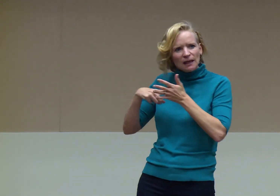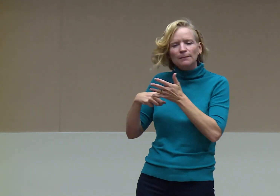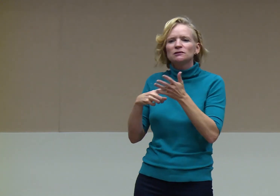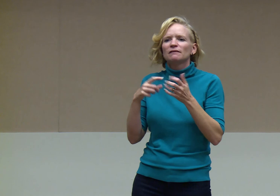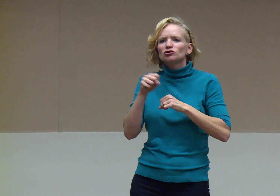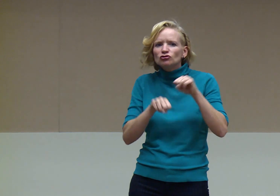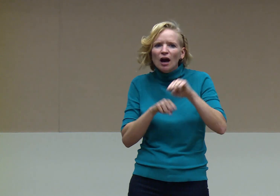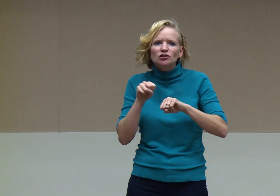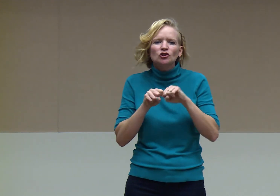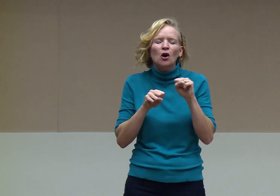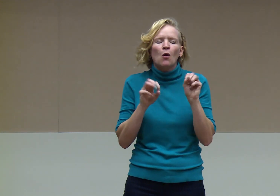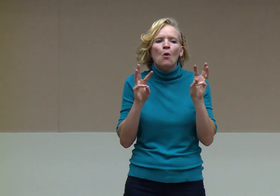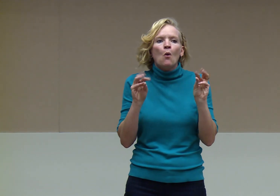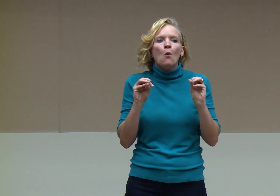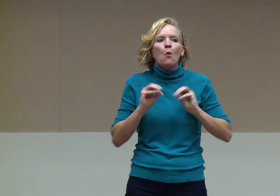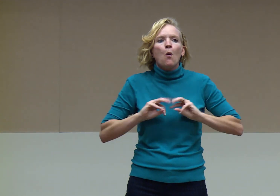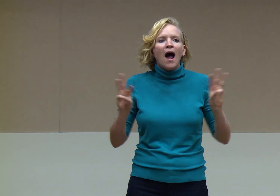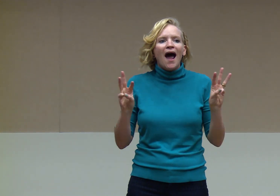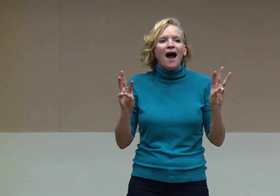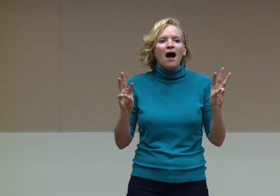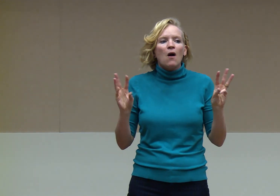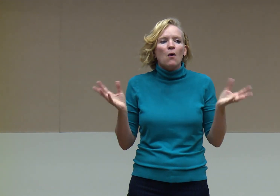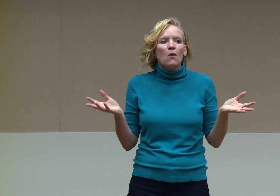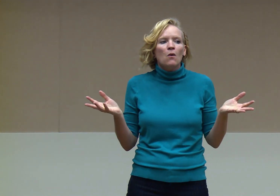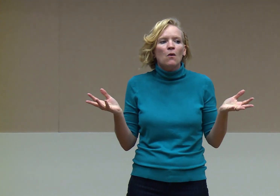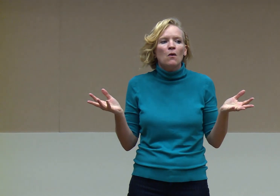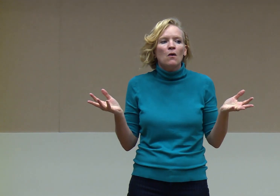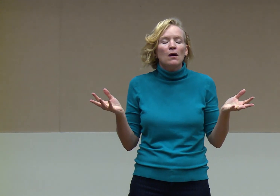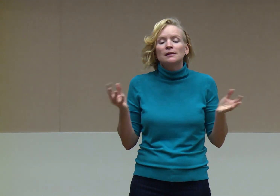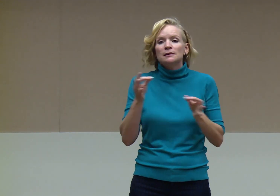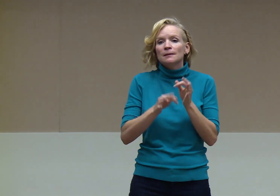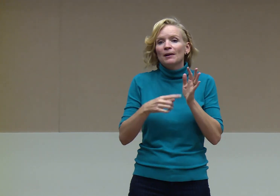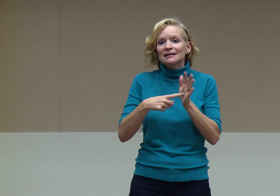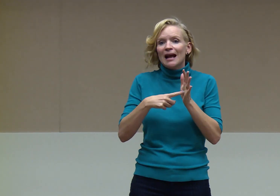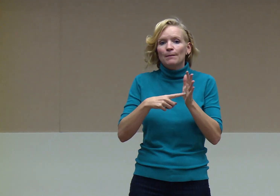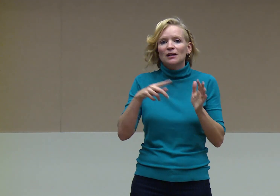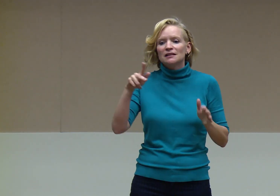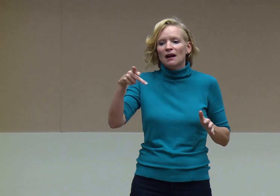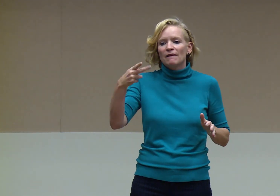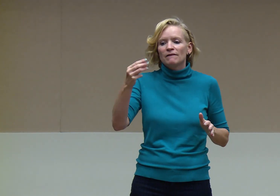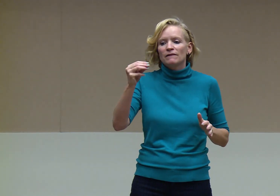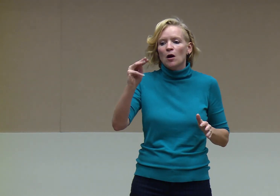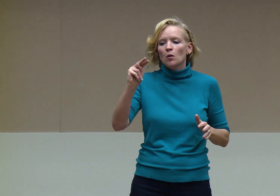American Sign Language is wonderful and beautiful and such an amazing language.